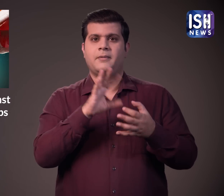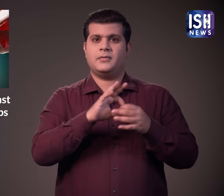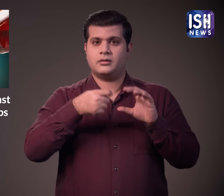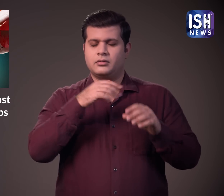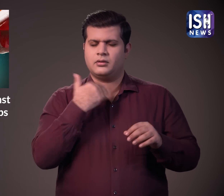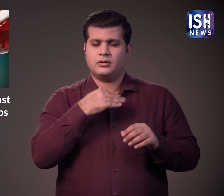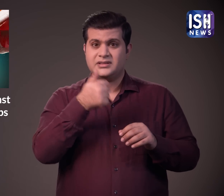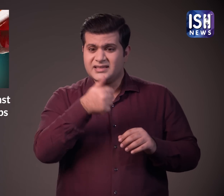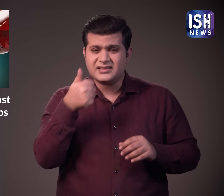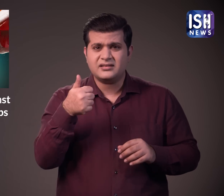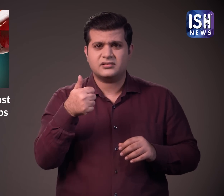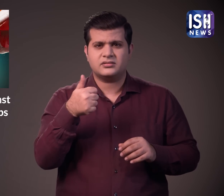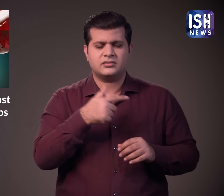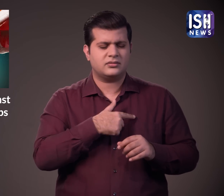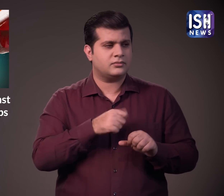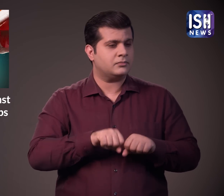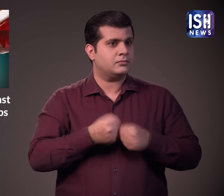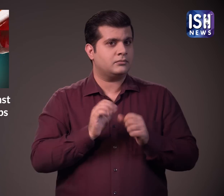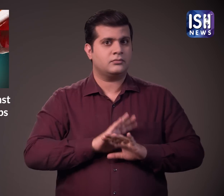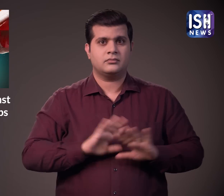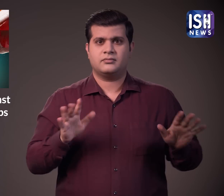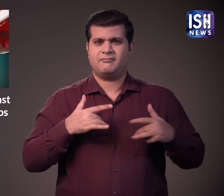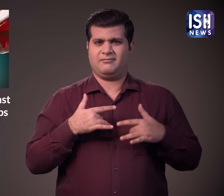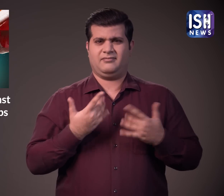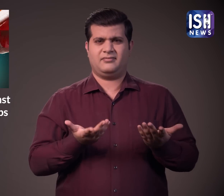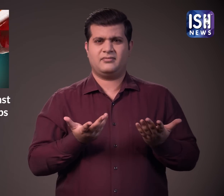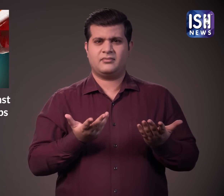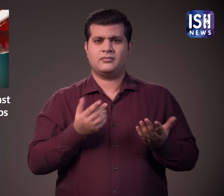Oh god! 66 babies died, heartwrenching!